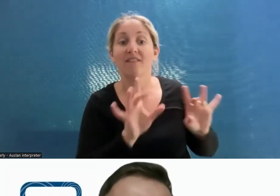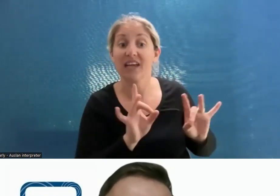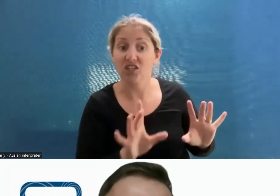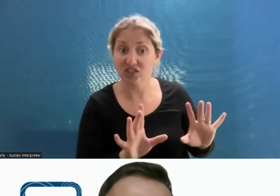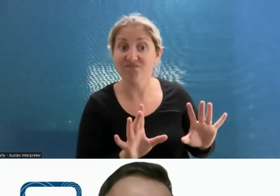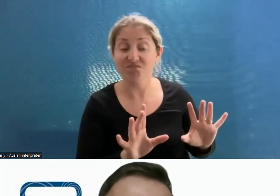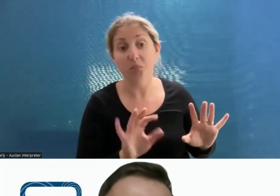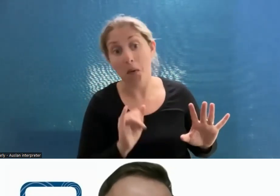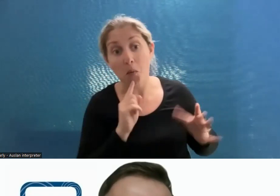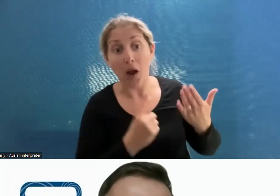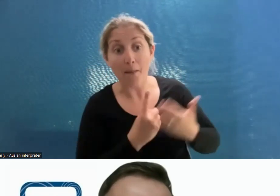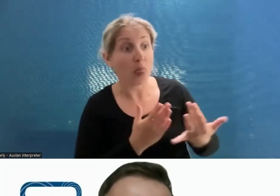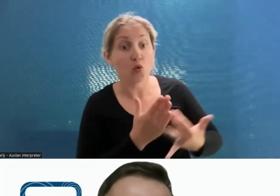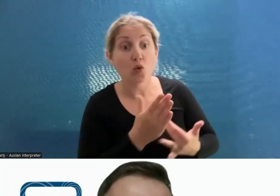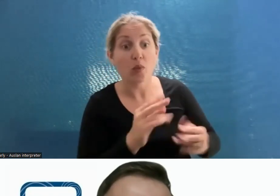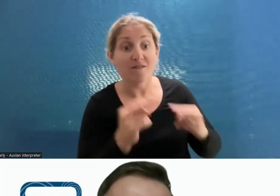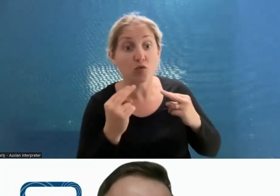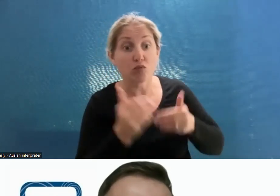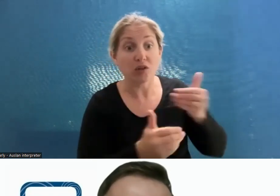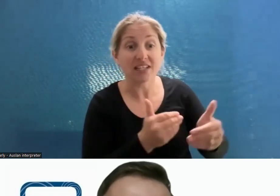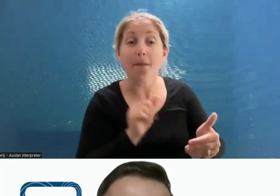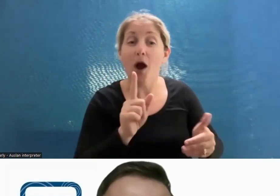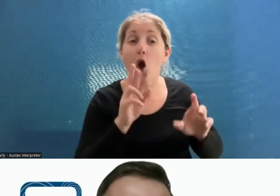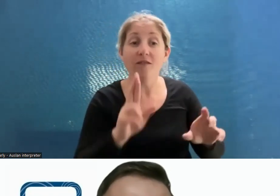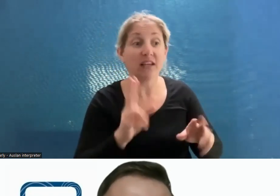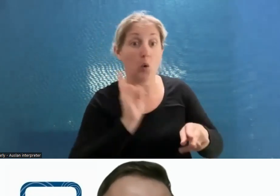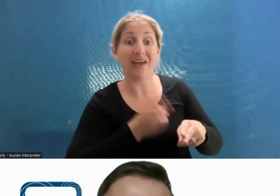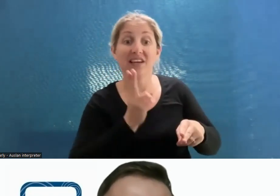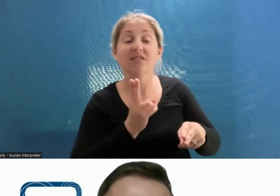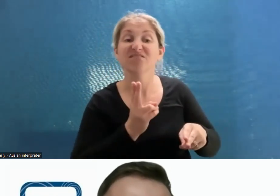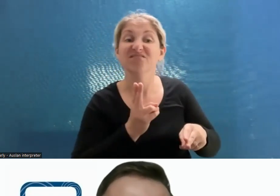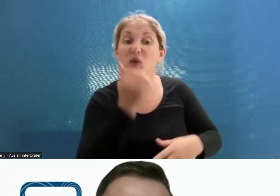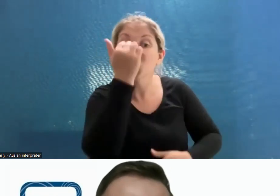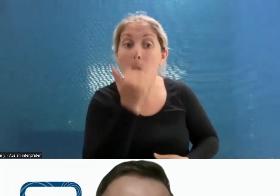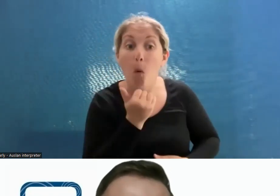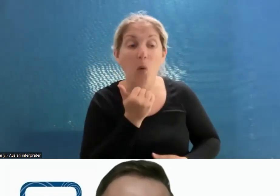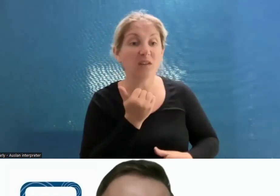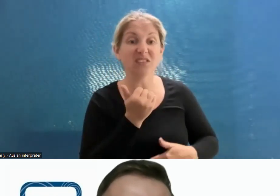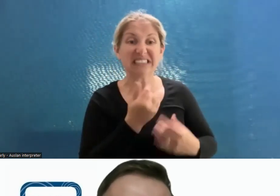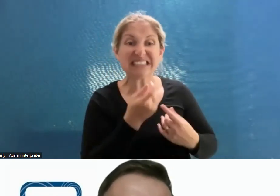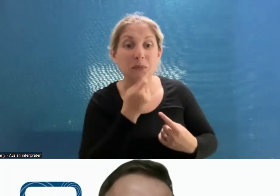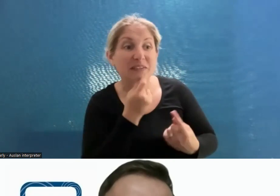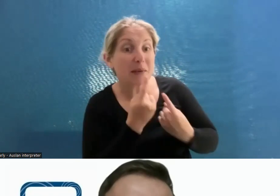Hopefully that is small or minor information or clarification sought as that would potentially